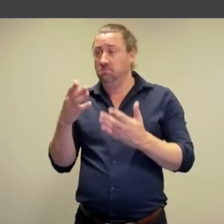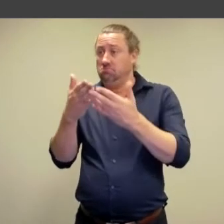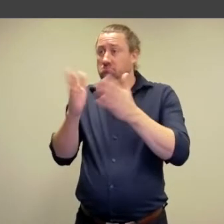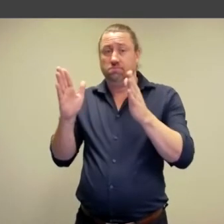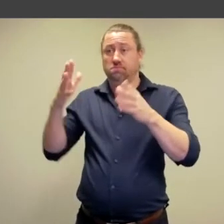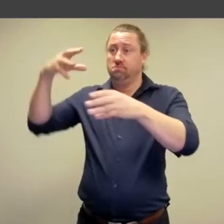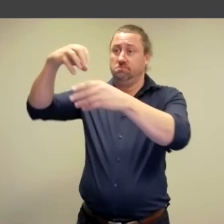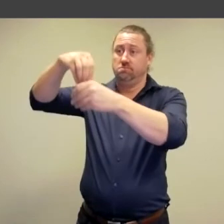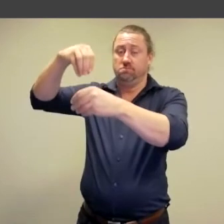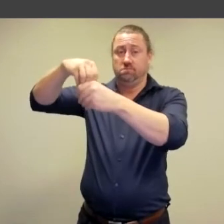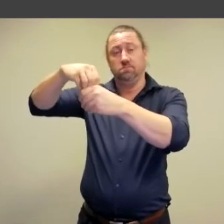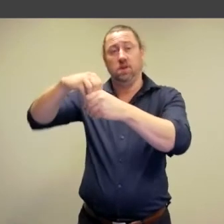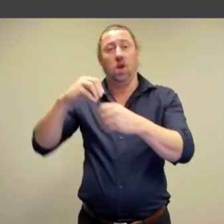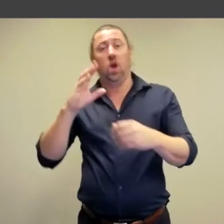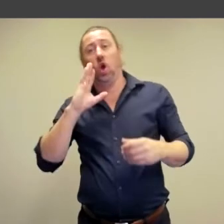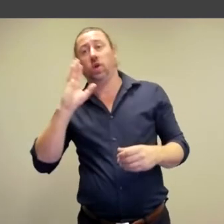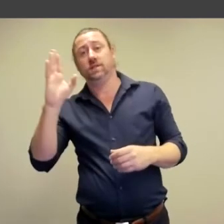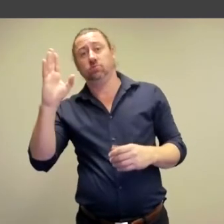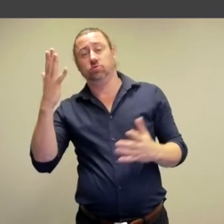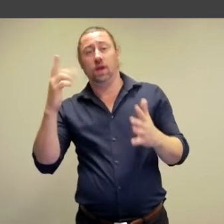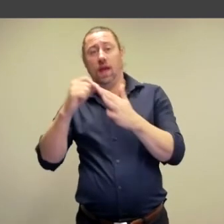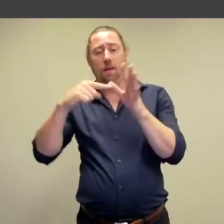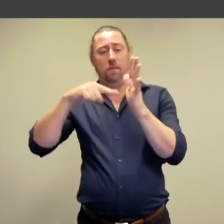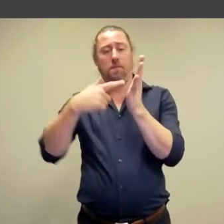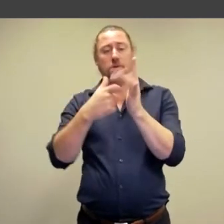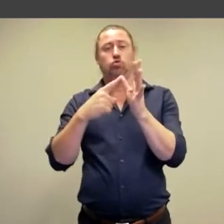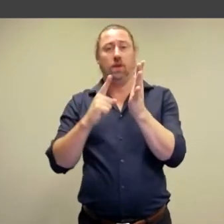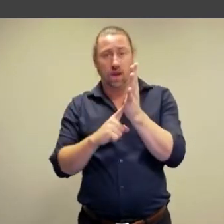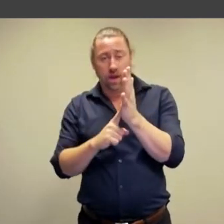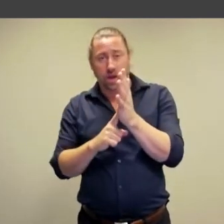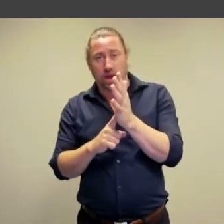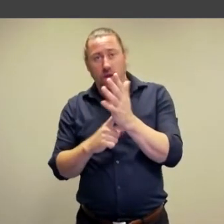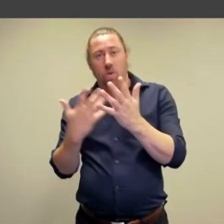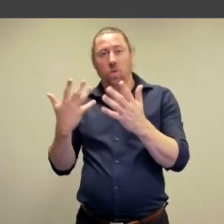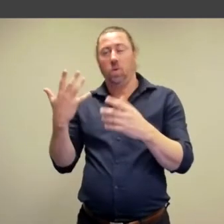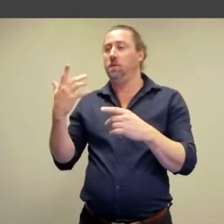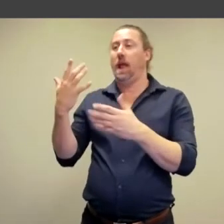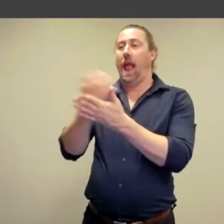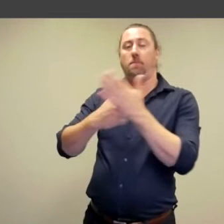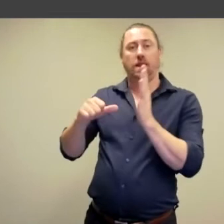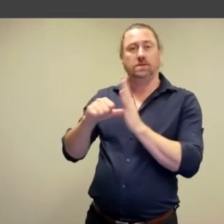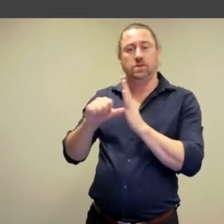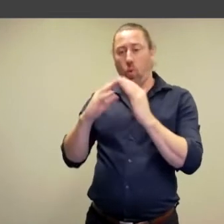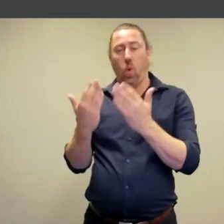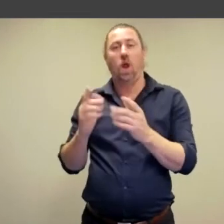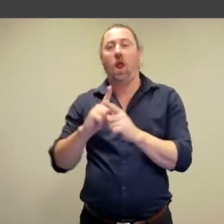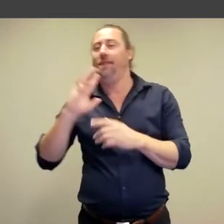of the contemporary patriarchal capitalist world, from the waitress who